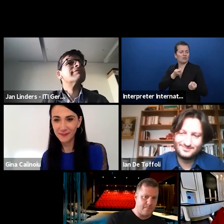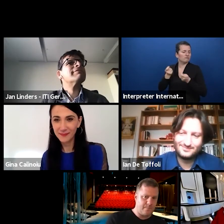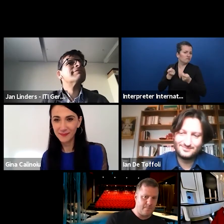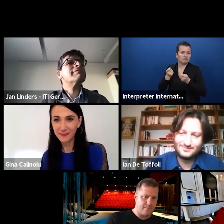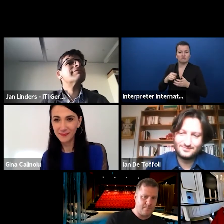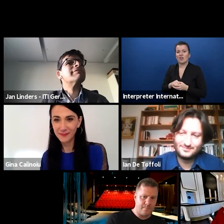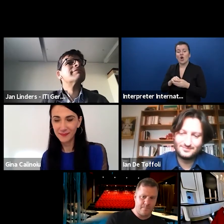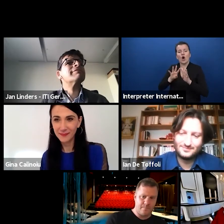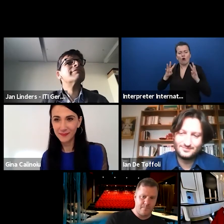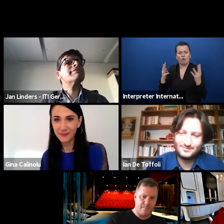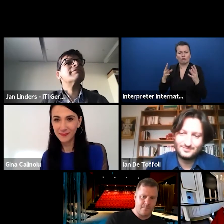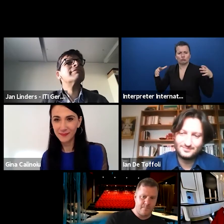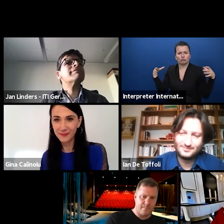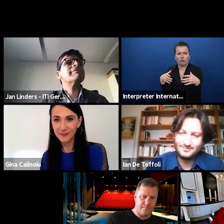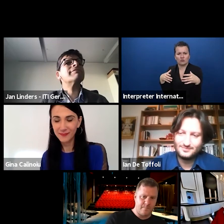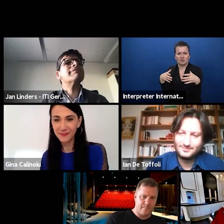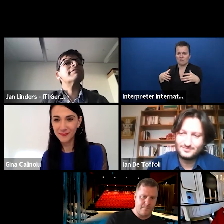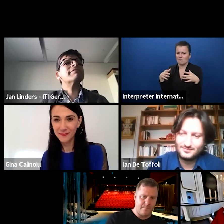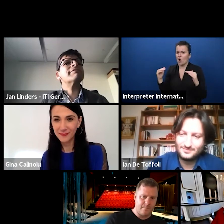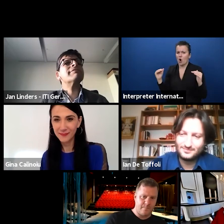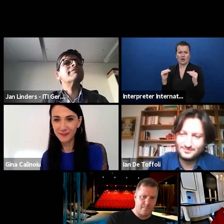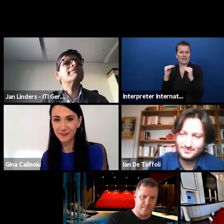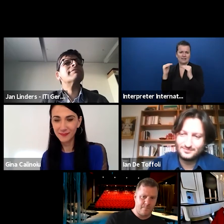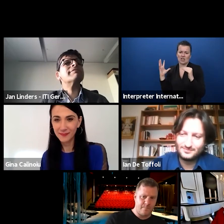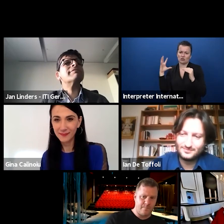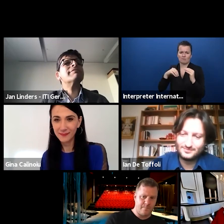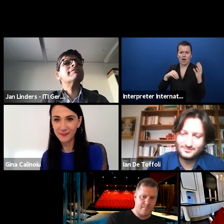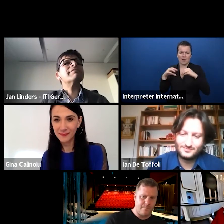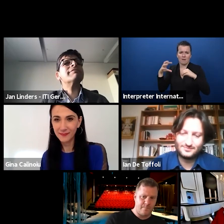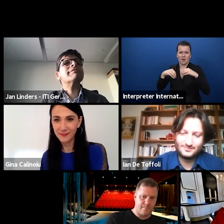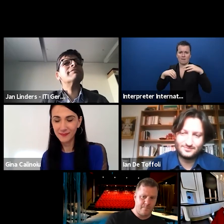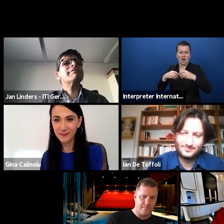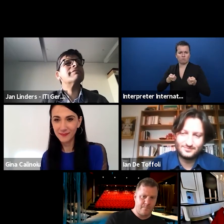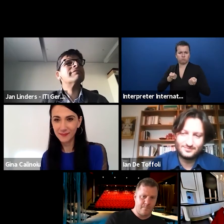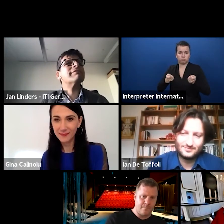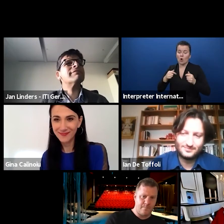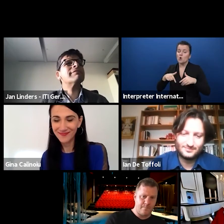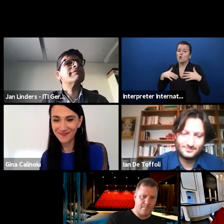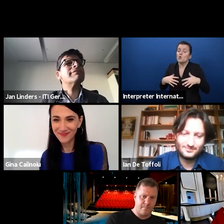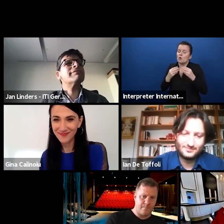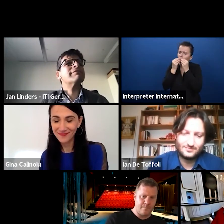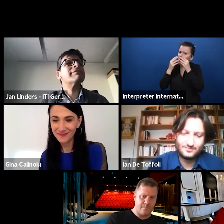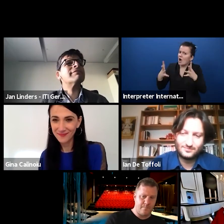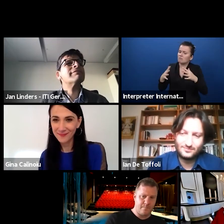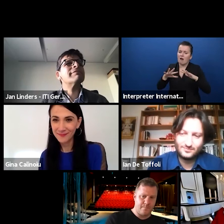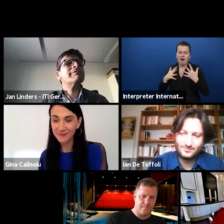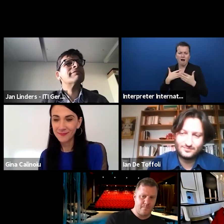very strong organisations and initiatives that have accompanied this and of course the initiative